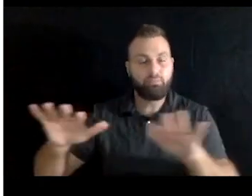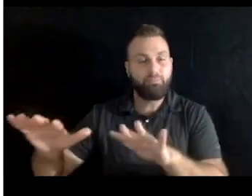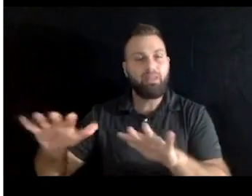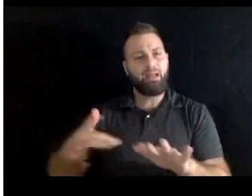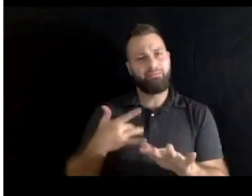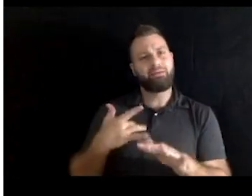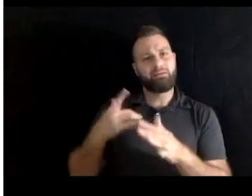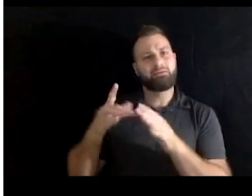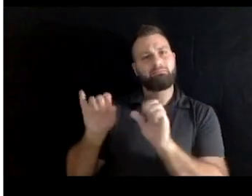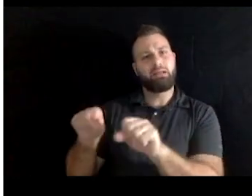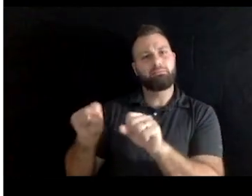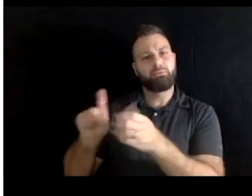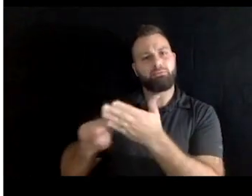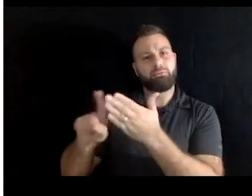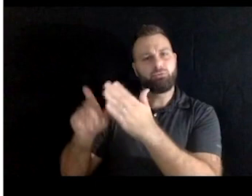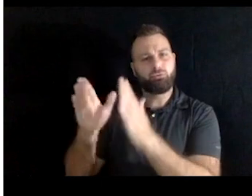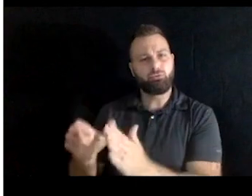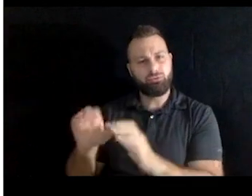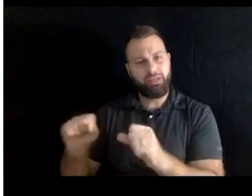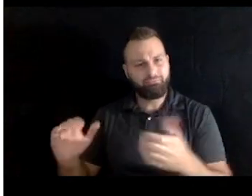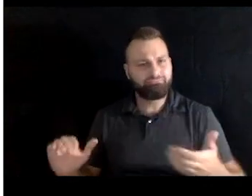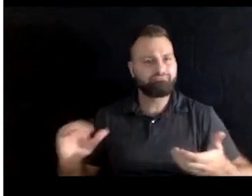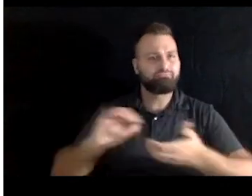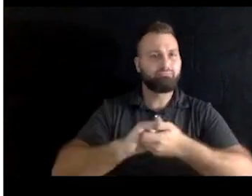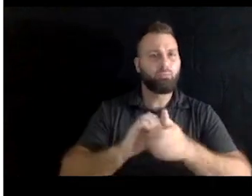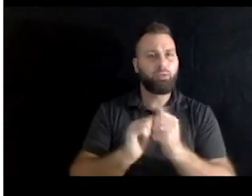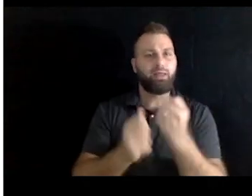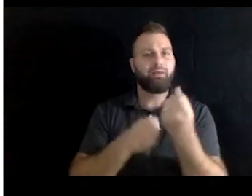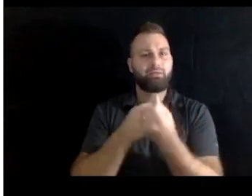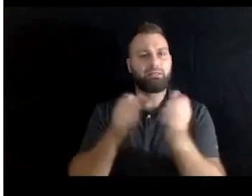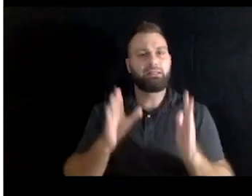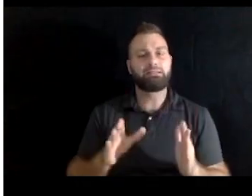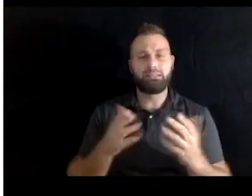advocates and remain objective in my personal experience as a researcher.